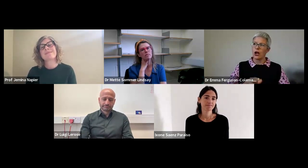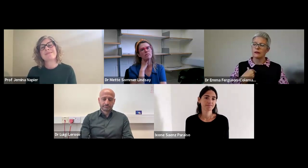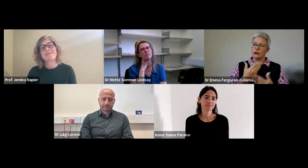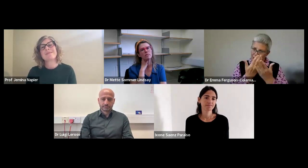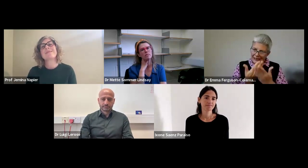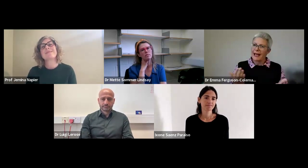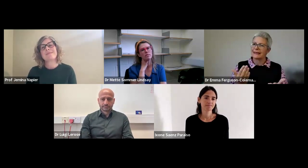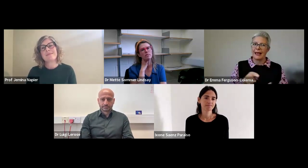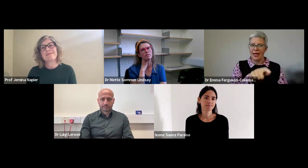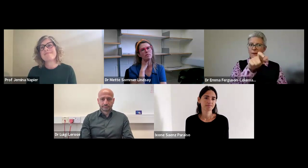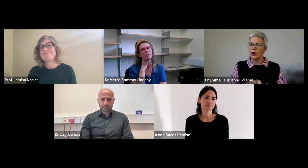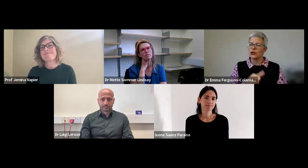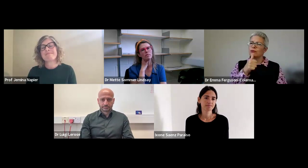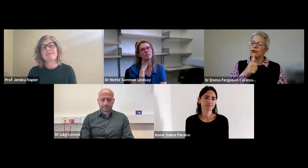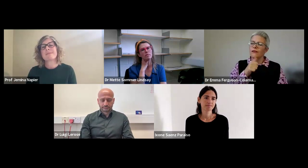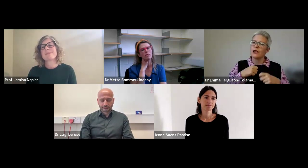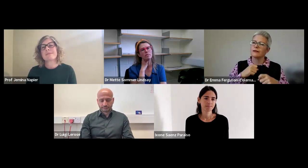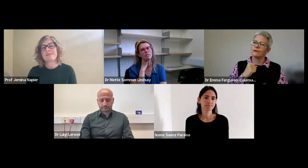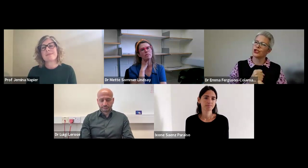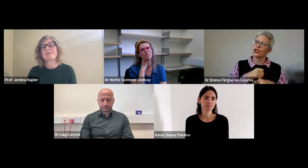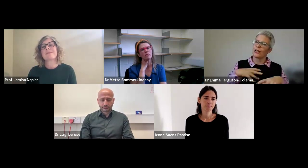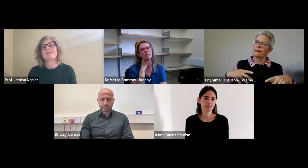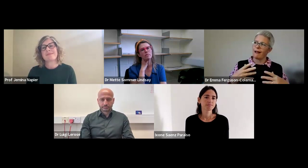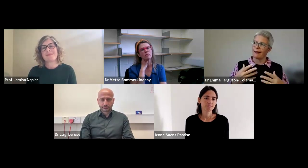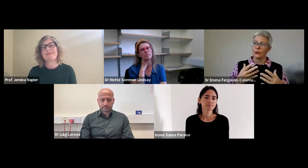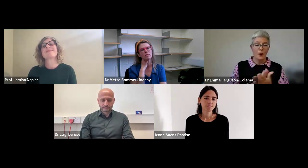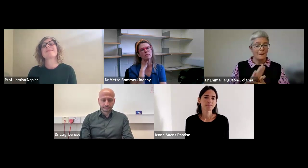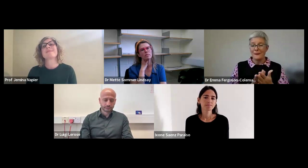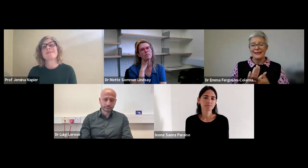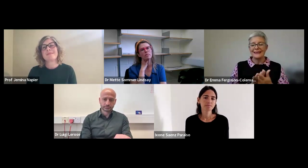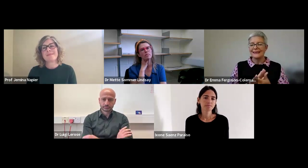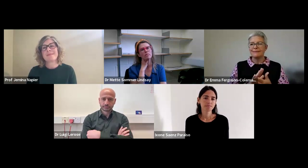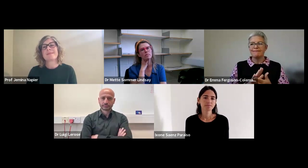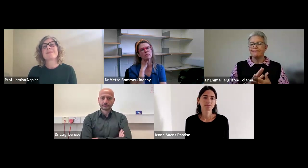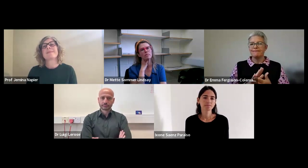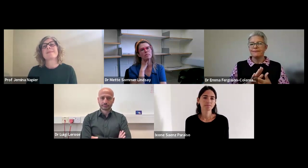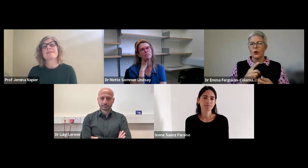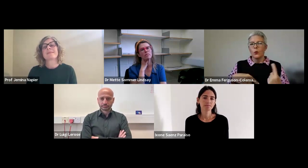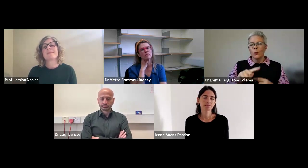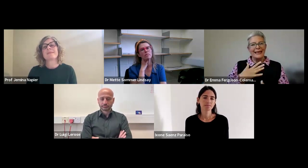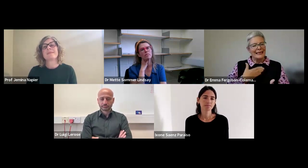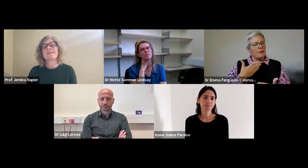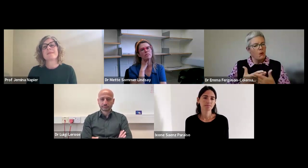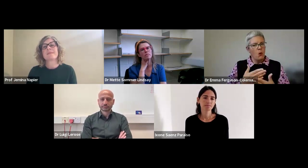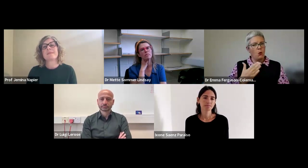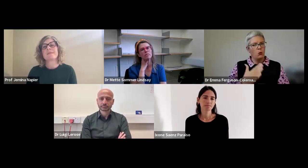so they ignored their request and their preferred pronoun. So it means